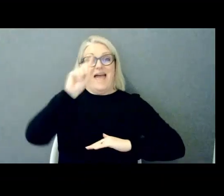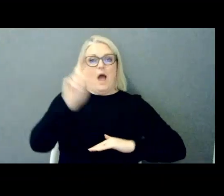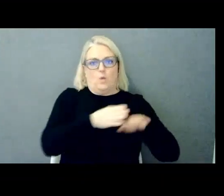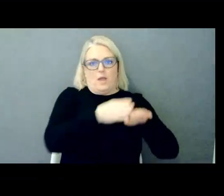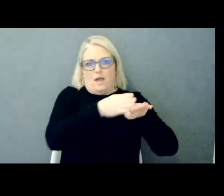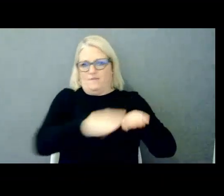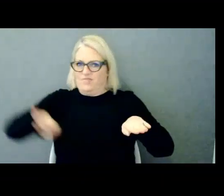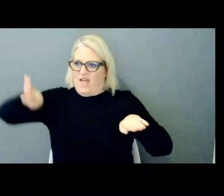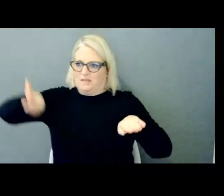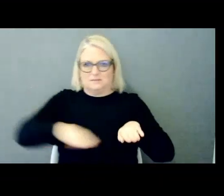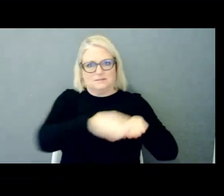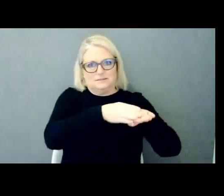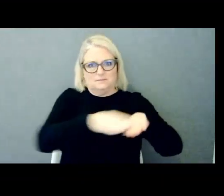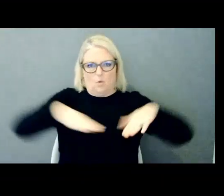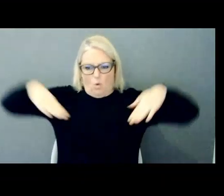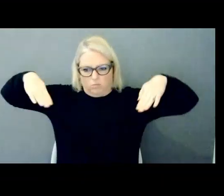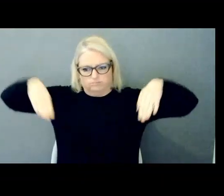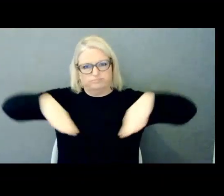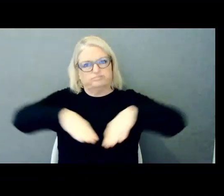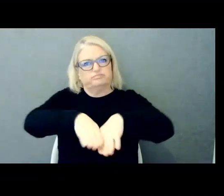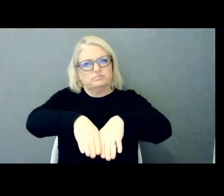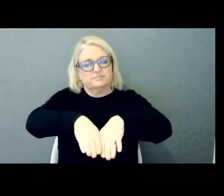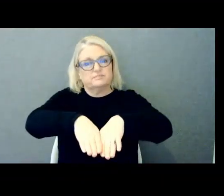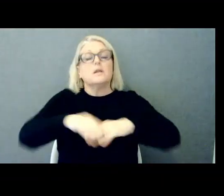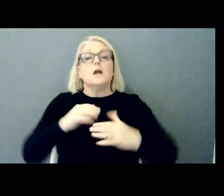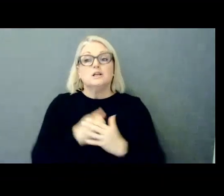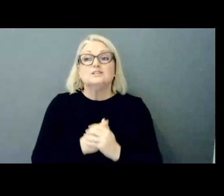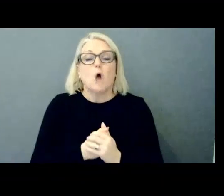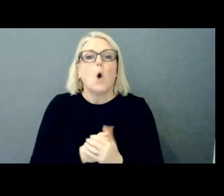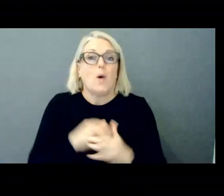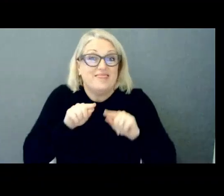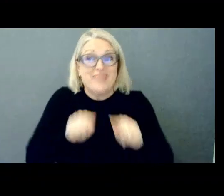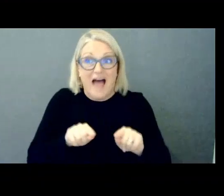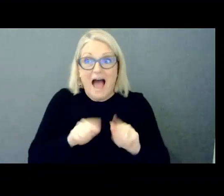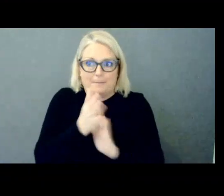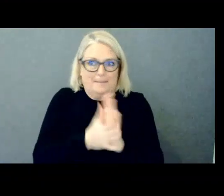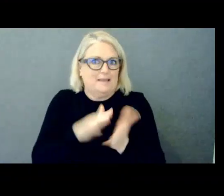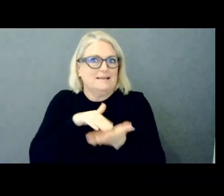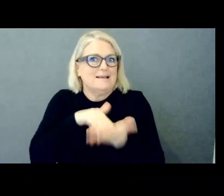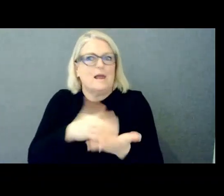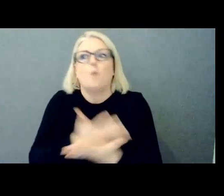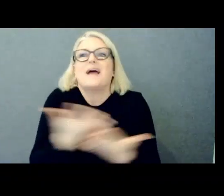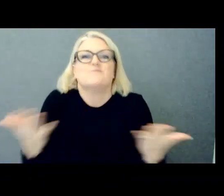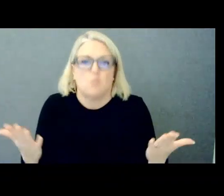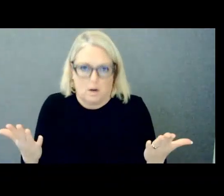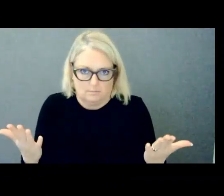And I just want to really kind of I guess ram home that the importance of designing with equity from the start